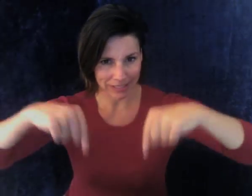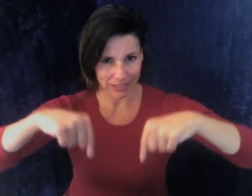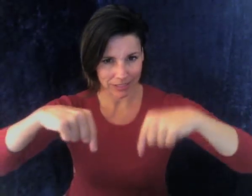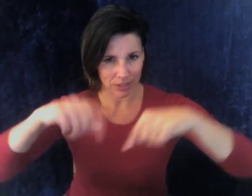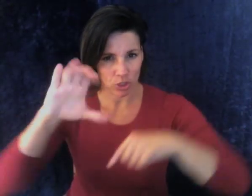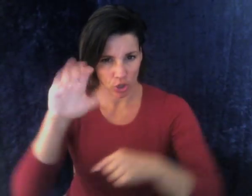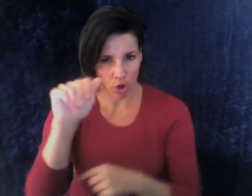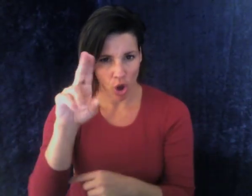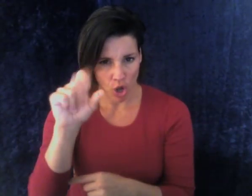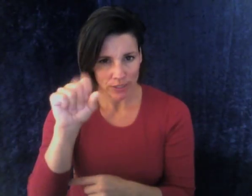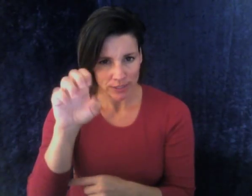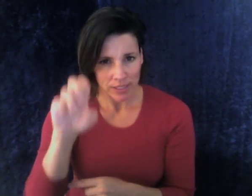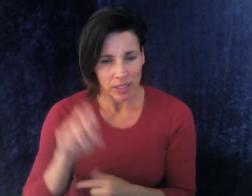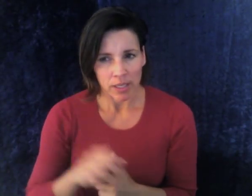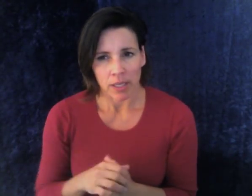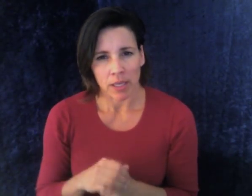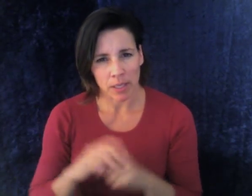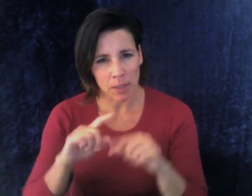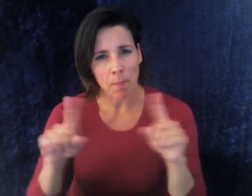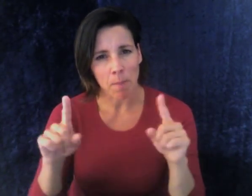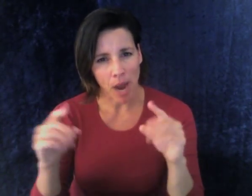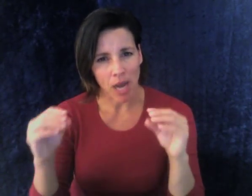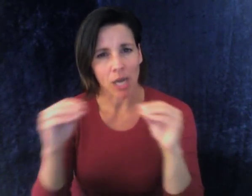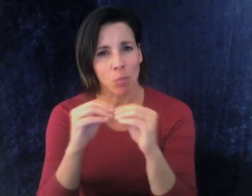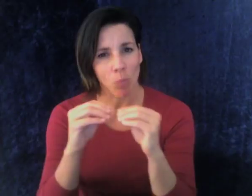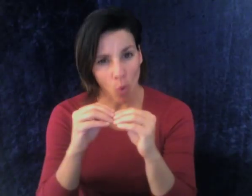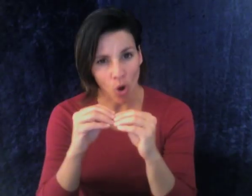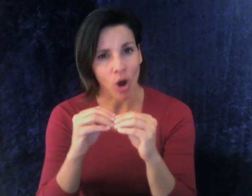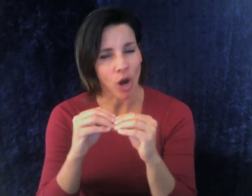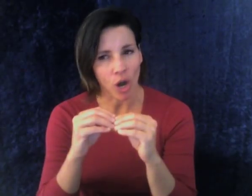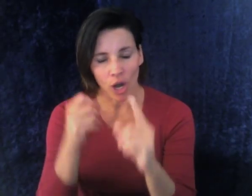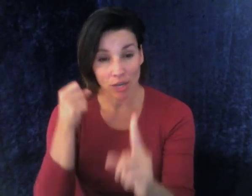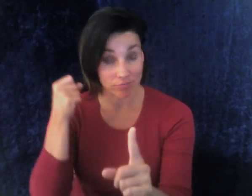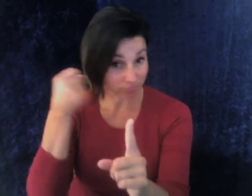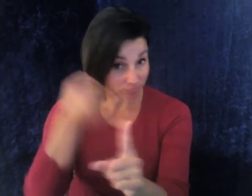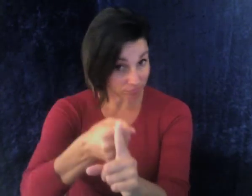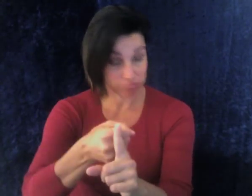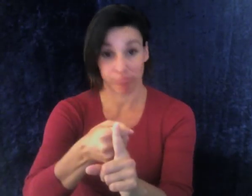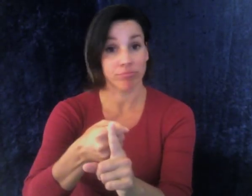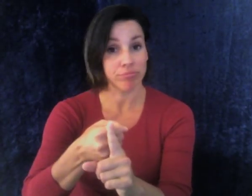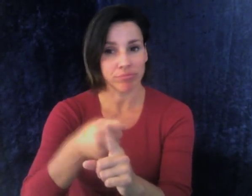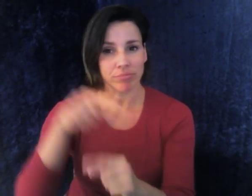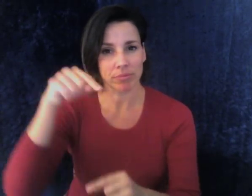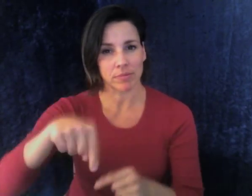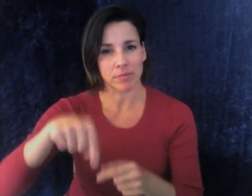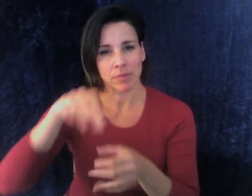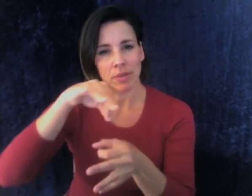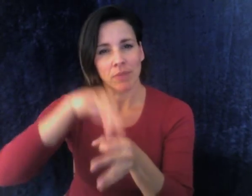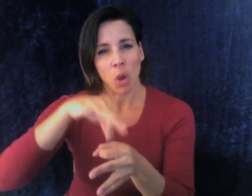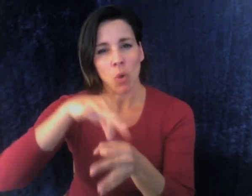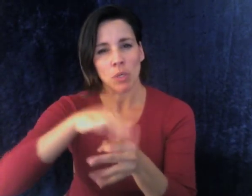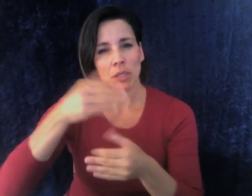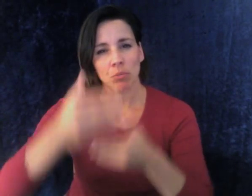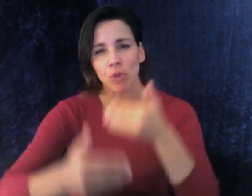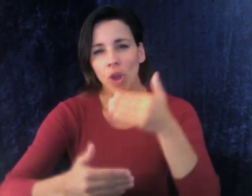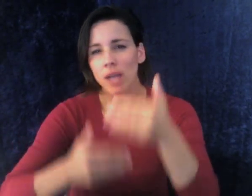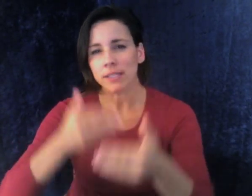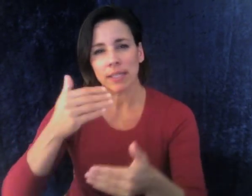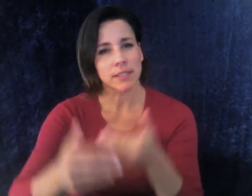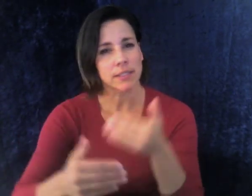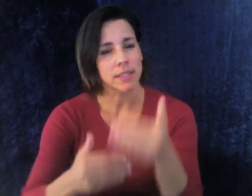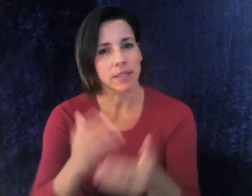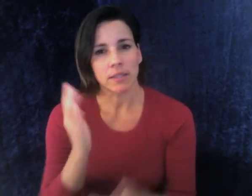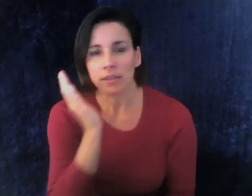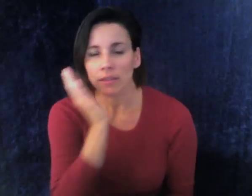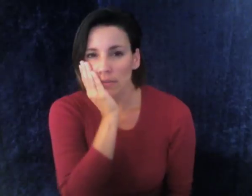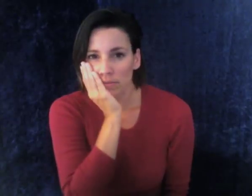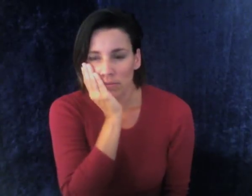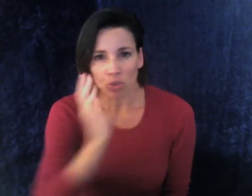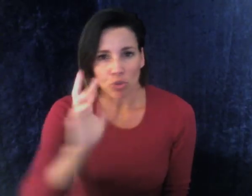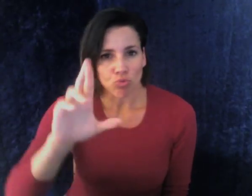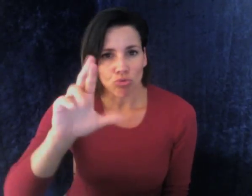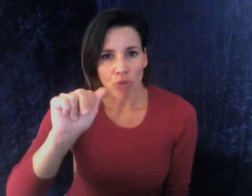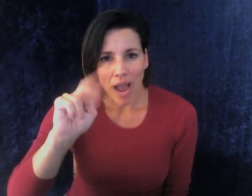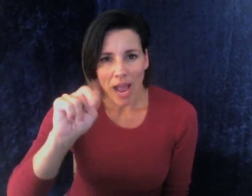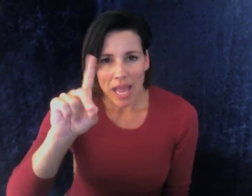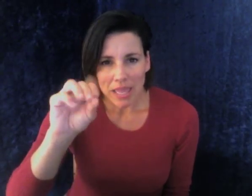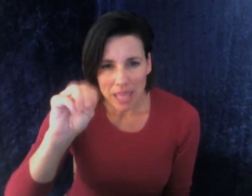to this cause. But it was through this voting process that I have witnessed